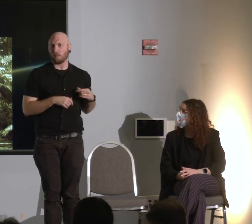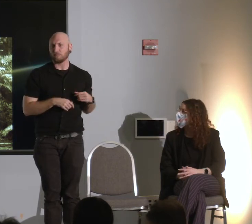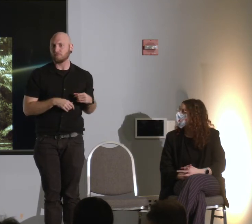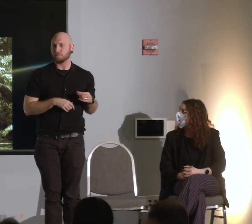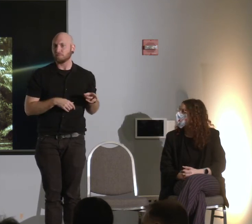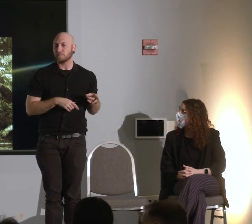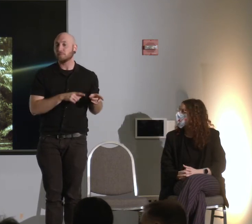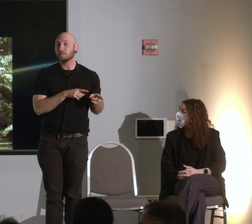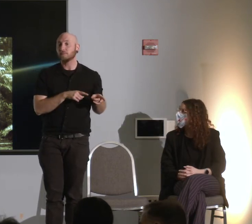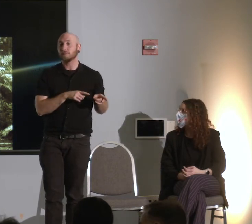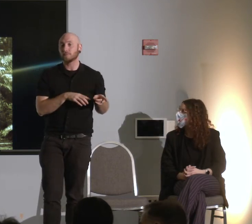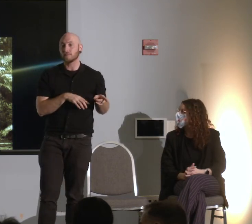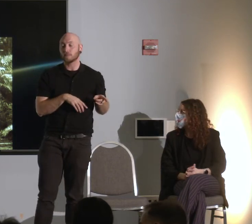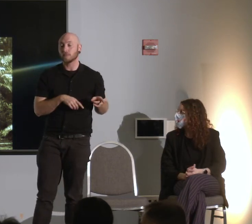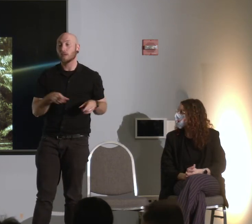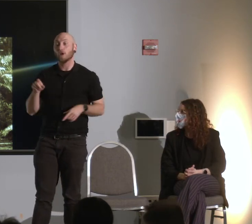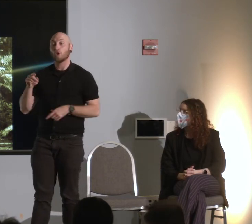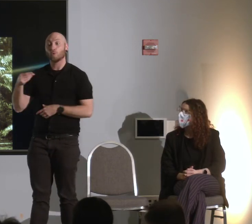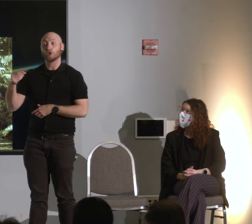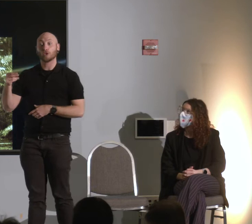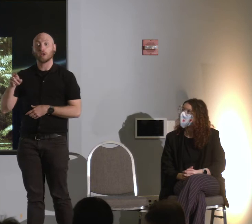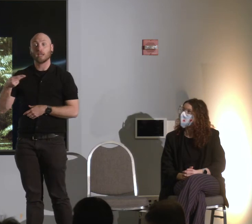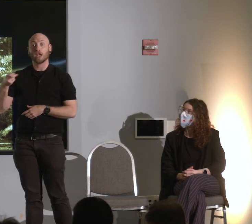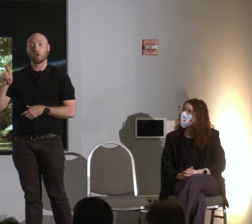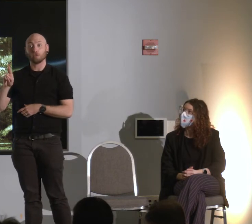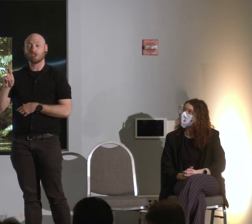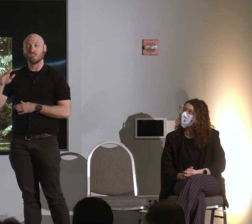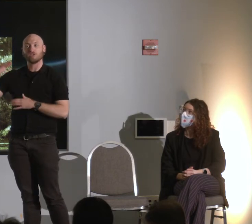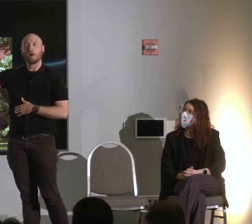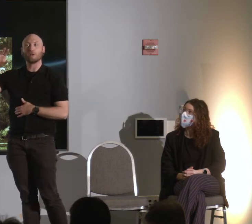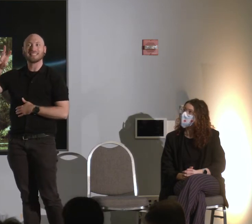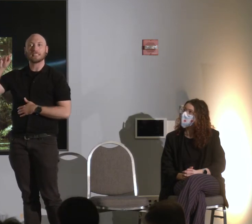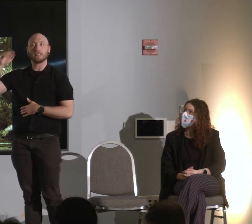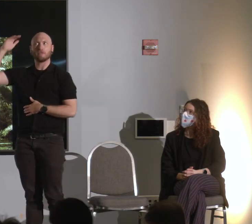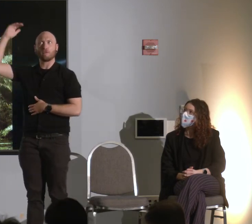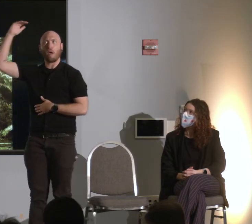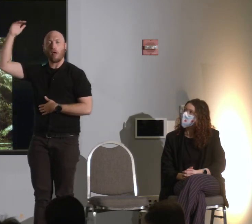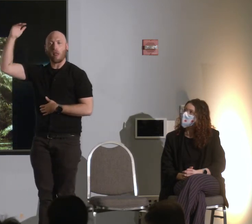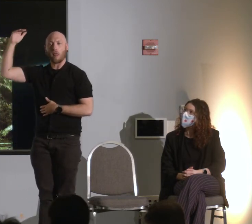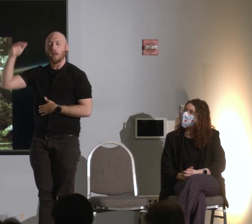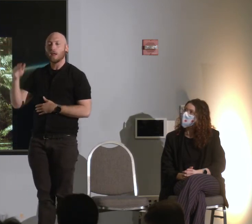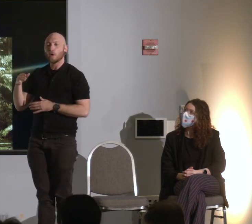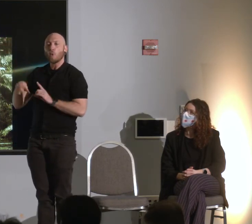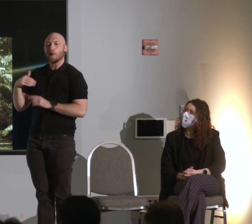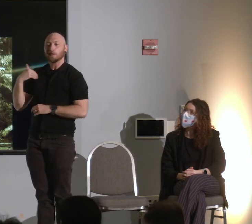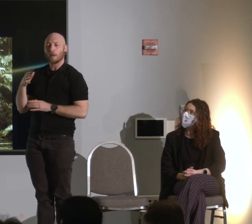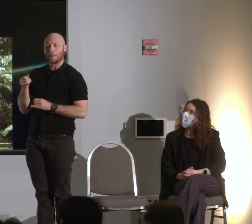A solid six footer. Richardson was met in Aiyal Hansen in his 20's, although he ballooned to 350 pounds thanks to